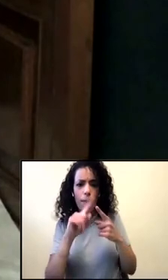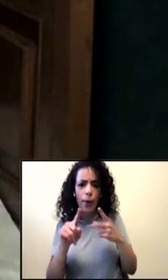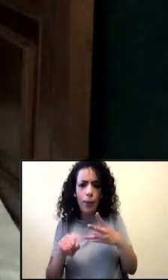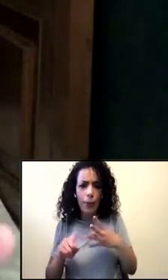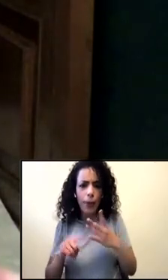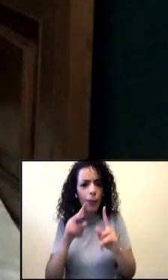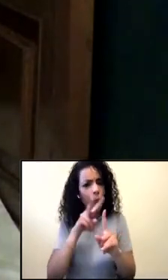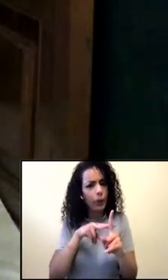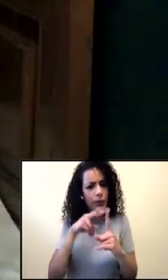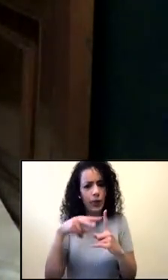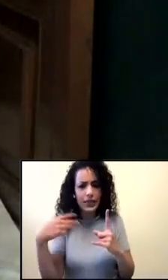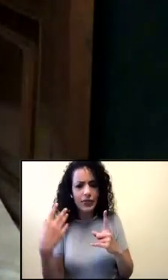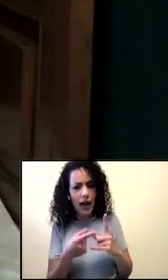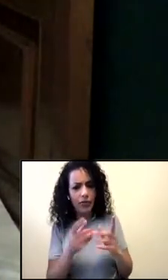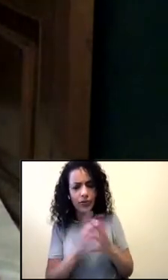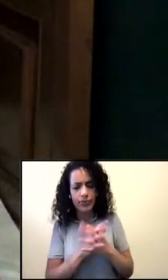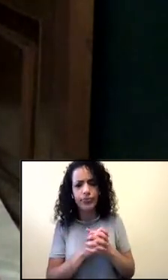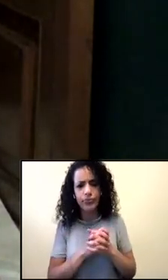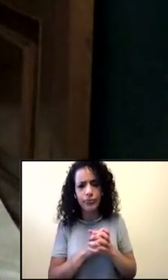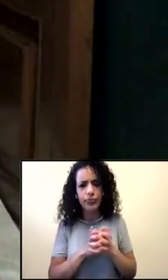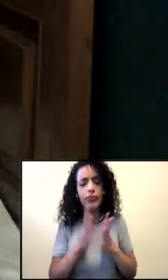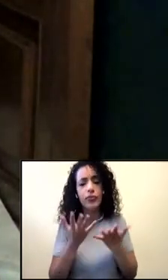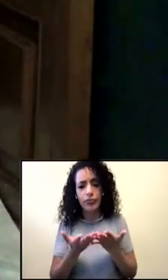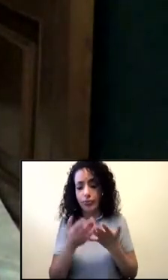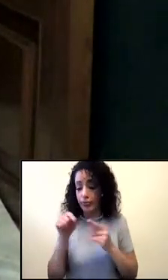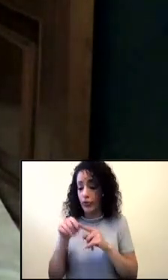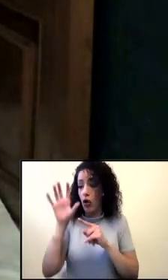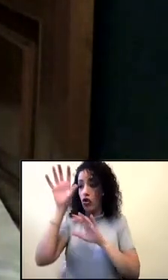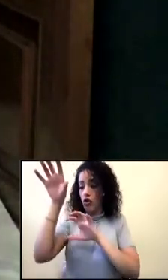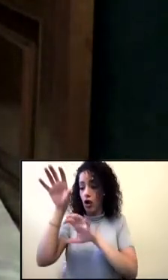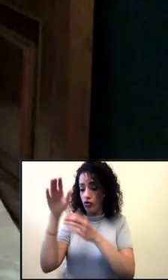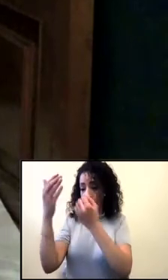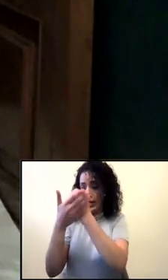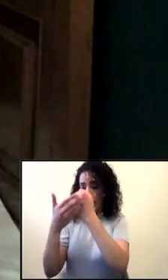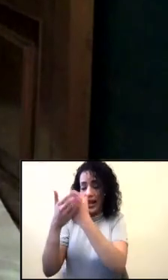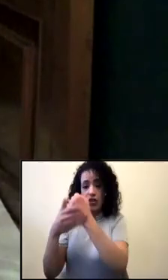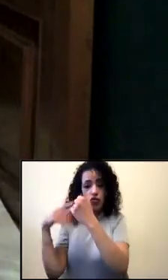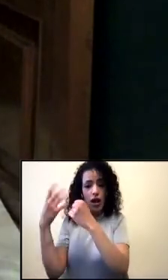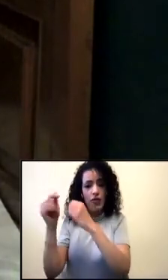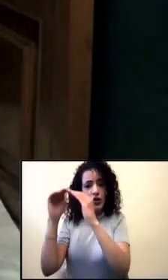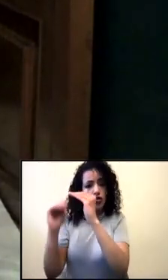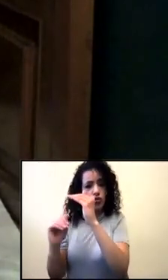Now, in countries like those of the subcontinent, where a rich tradition of oral culture exists,